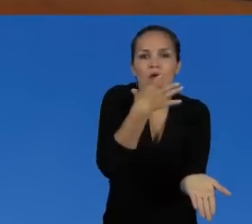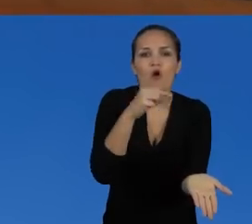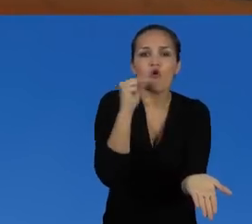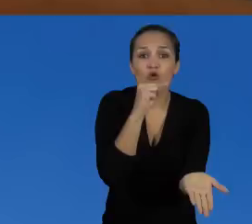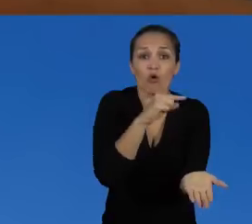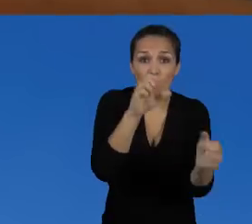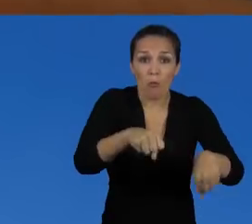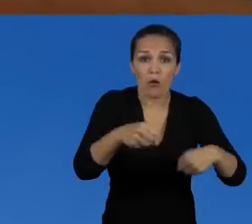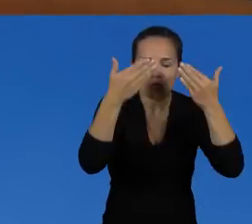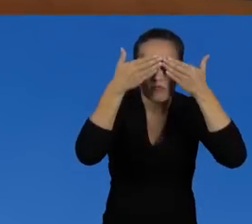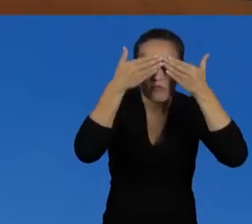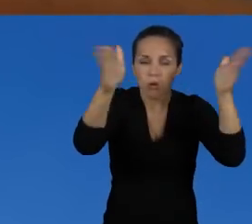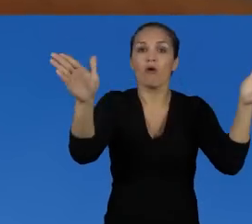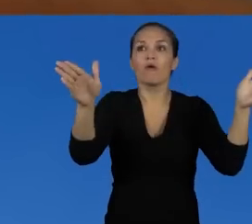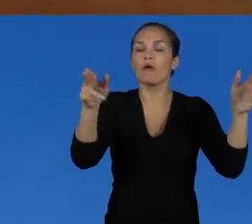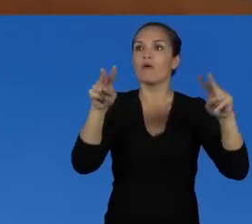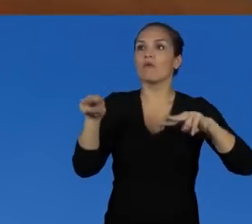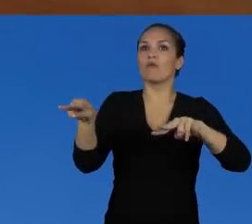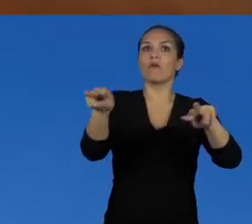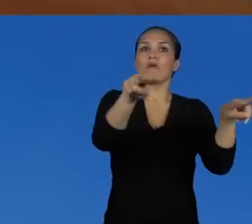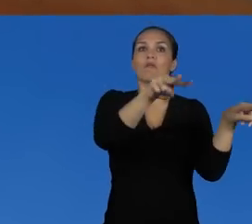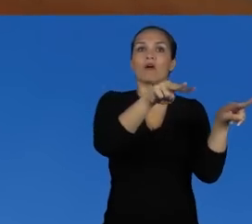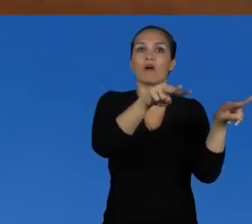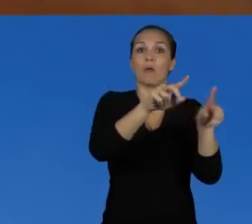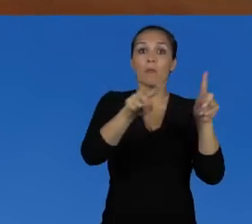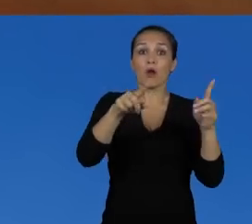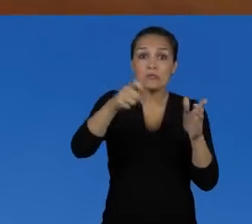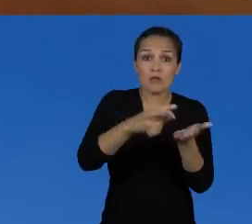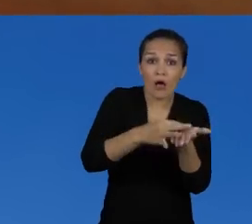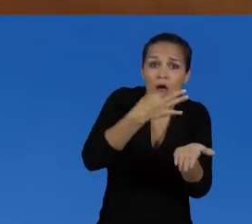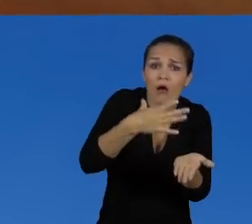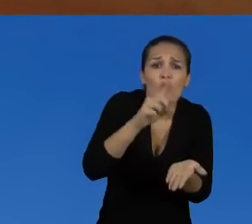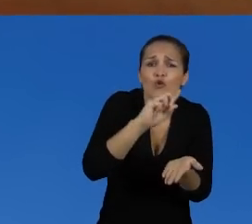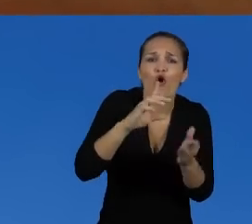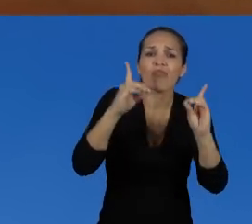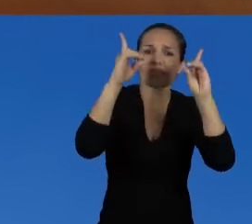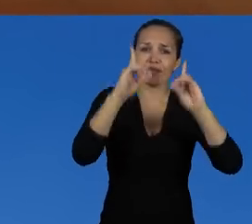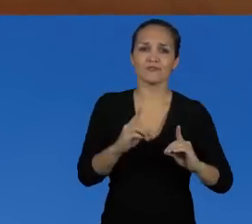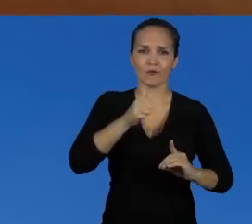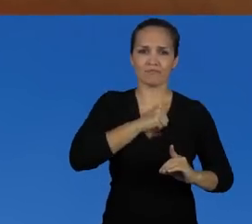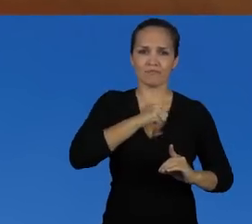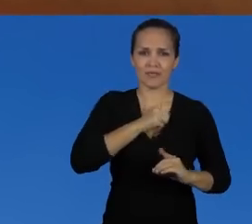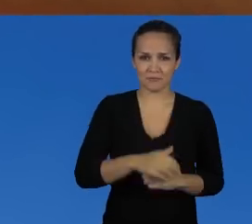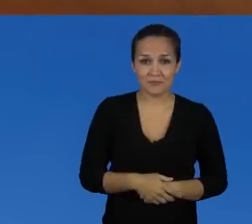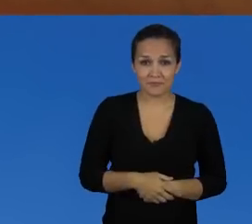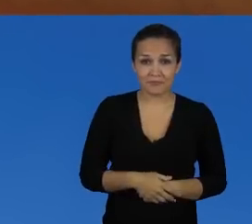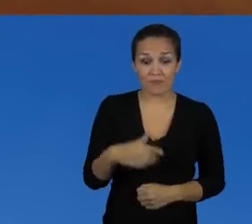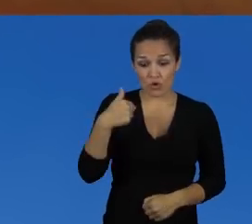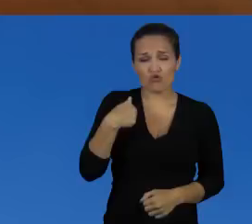that shows us how the world really works. and that, is a decision. Fortunately, my work as an activist